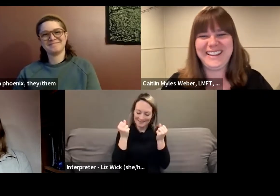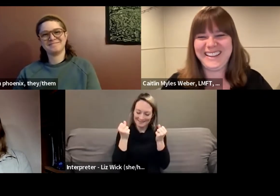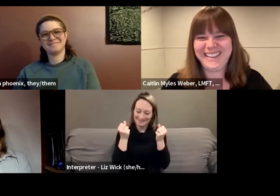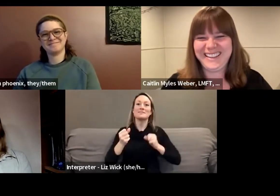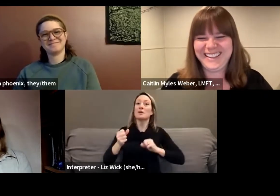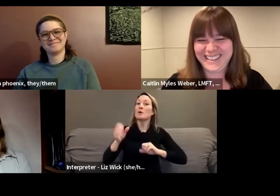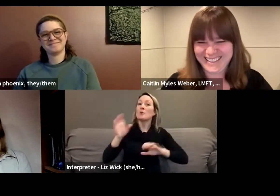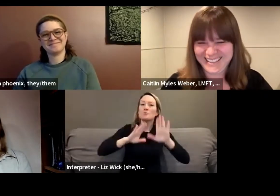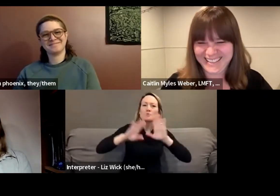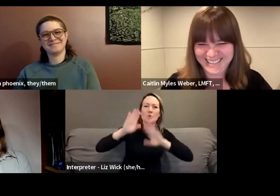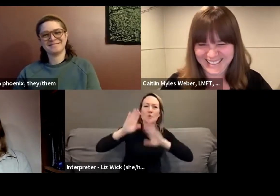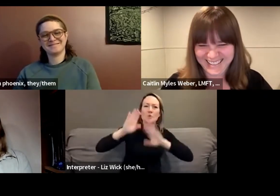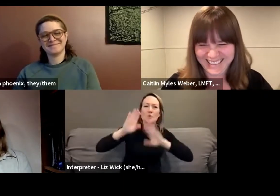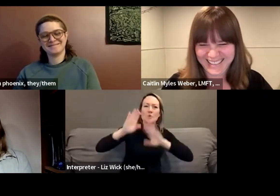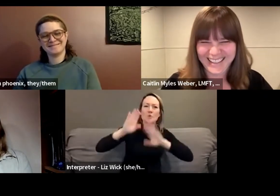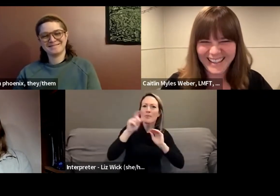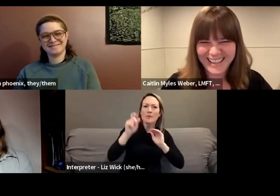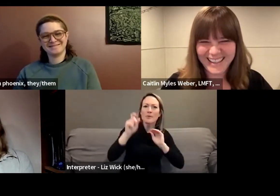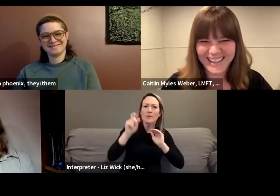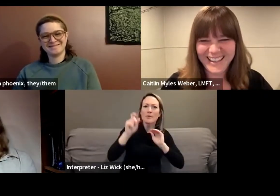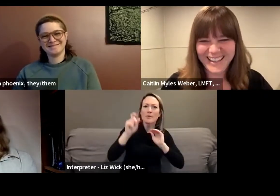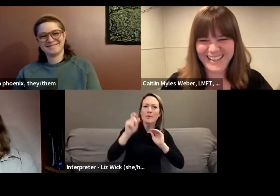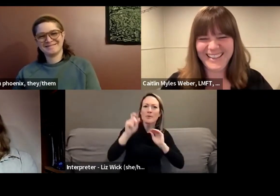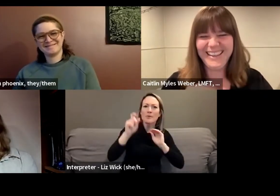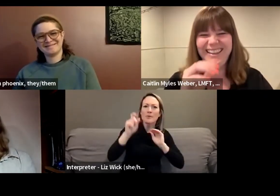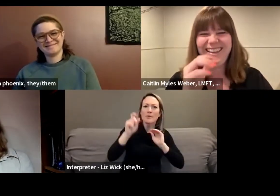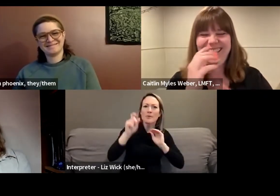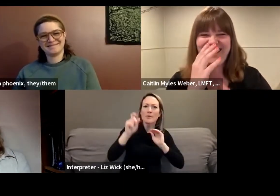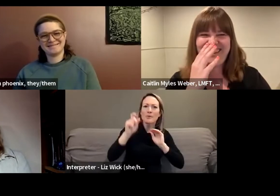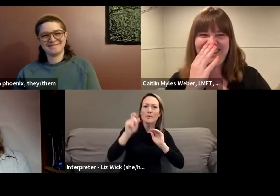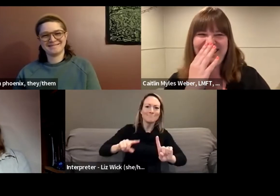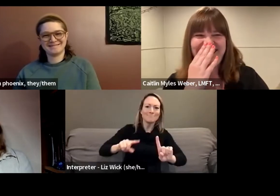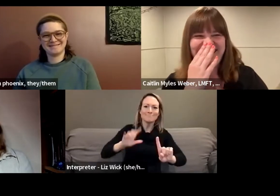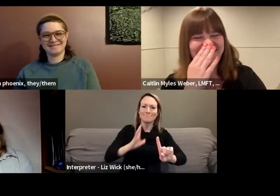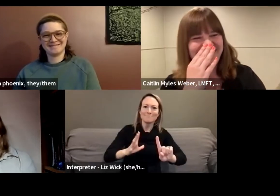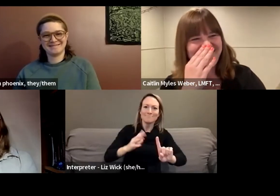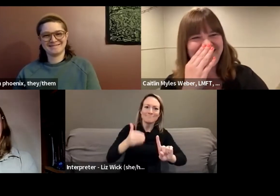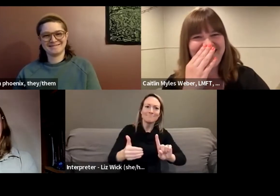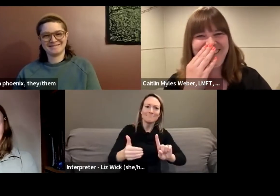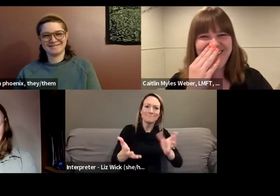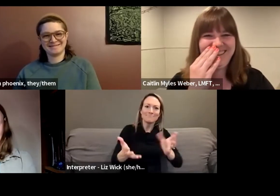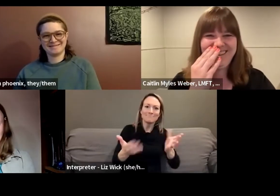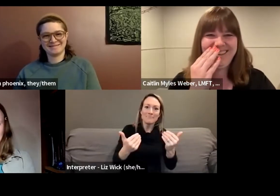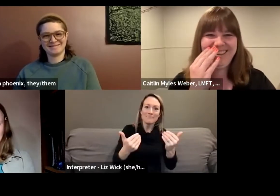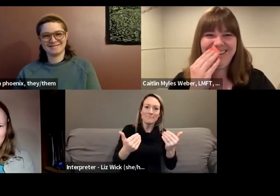You're on target, Don't worry about the question, what's on paper. You're going there, right? How do you deal with what people are bringing in